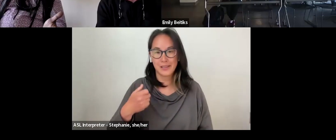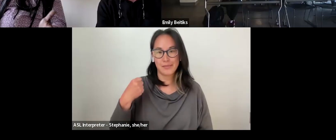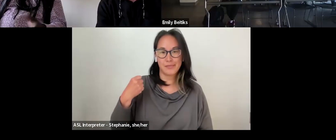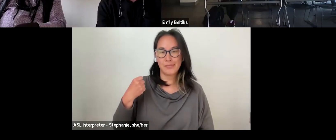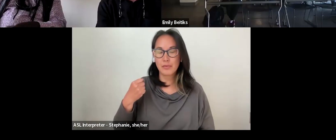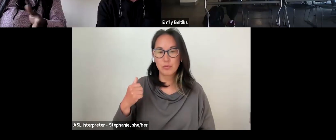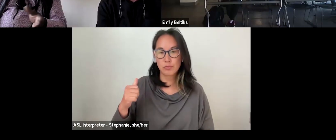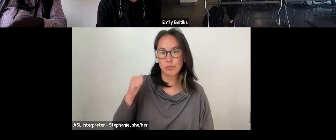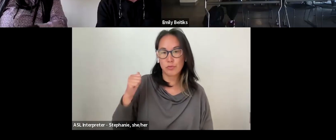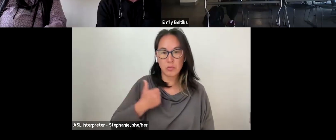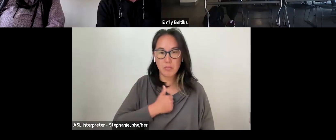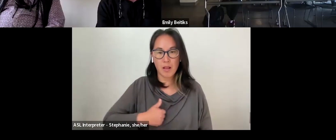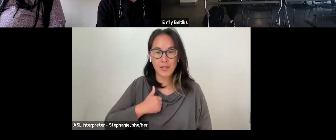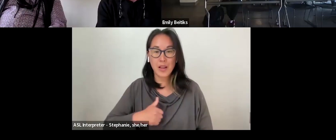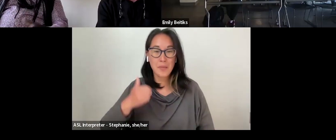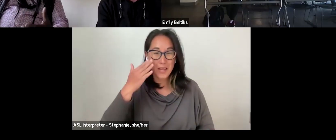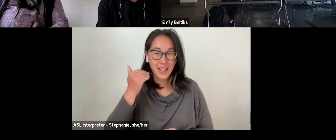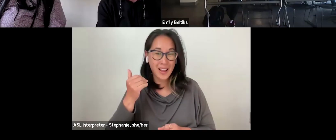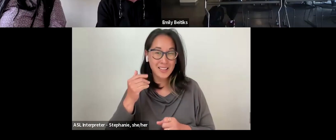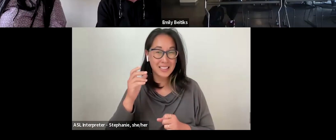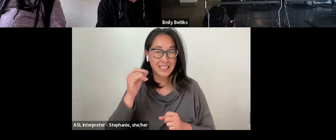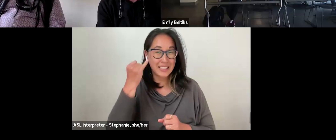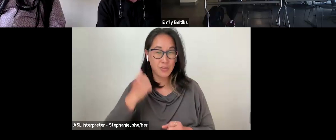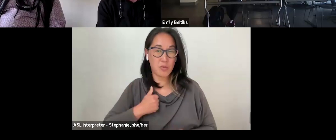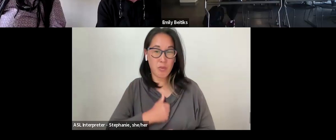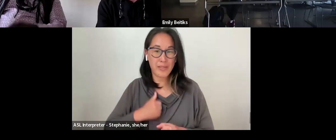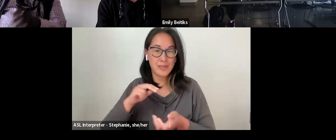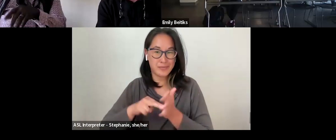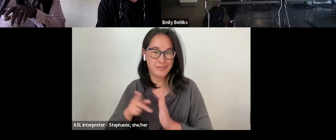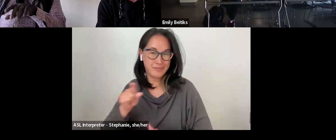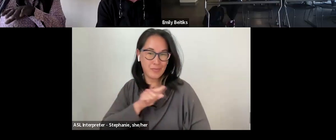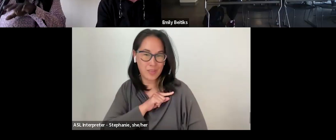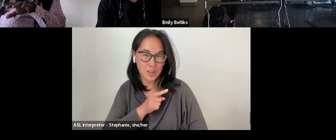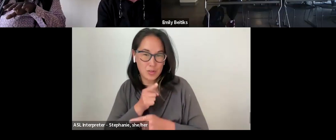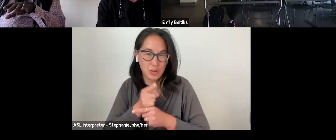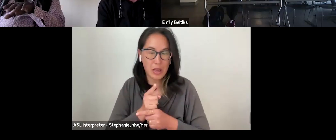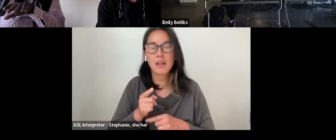So could you speak a little bit more about apologies and how they --